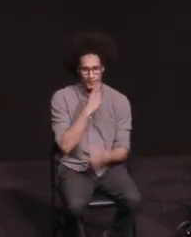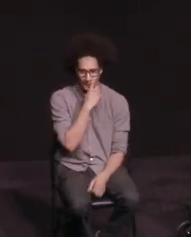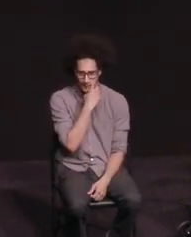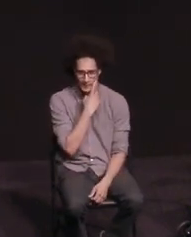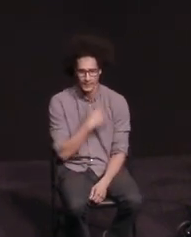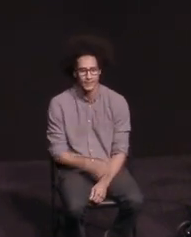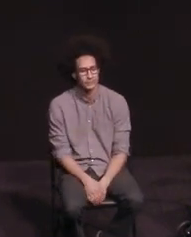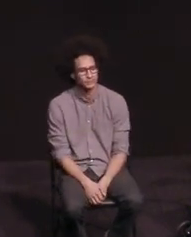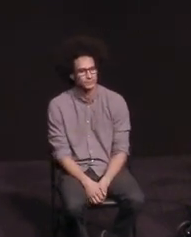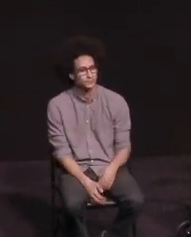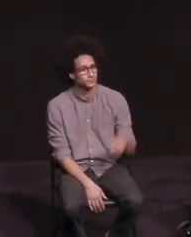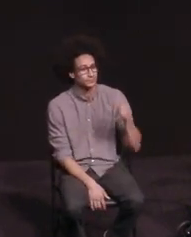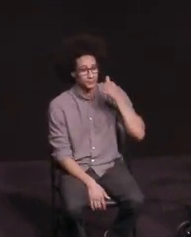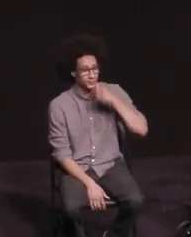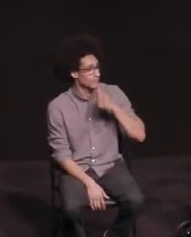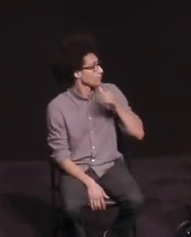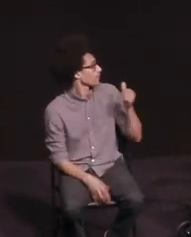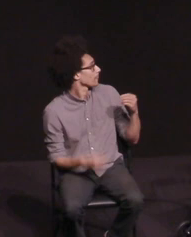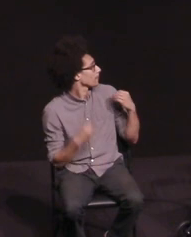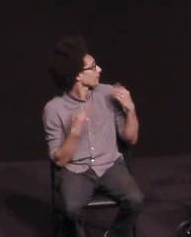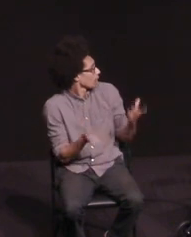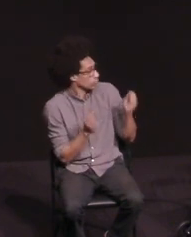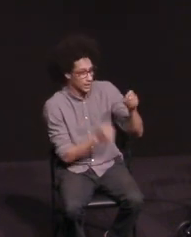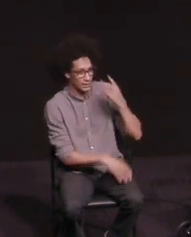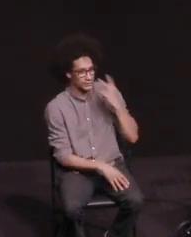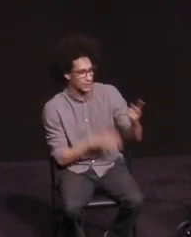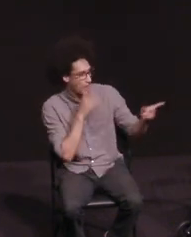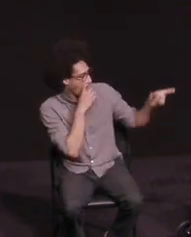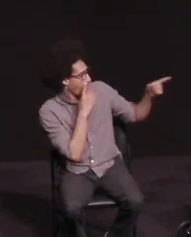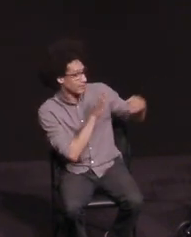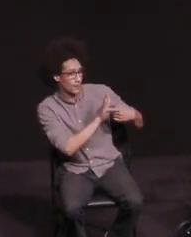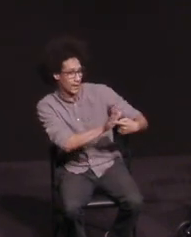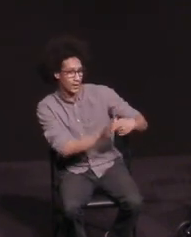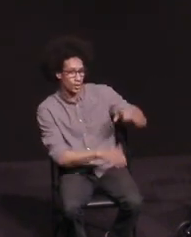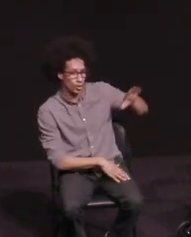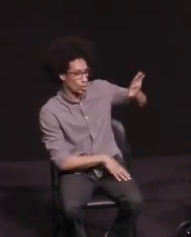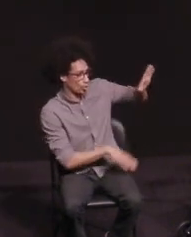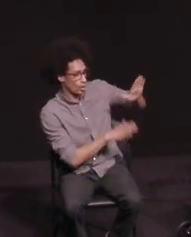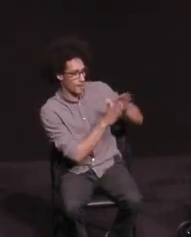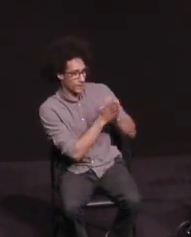She has provided, you can see, a display of her books and is